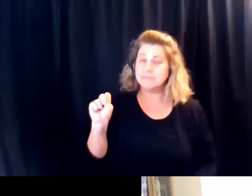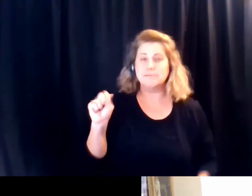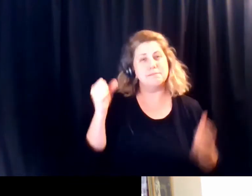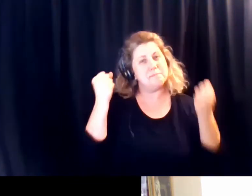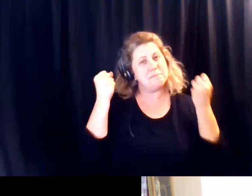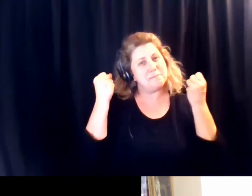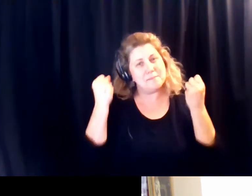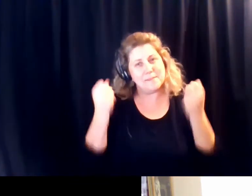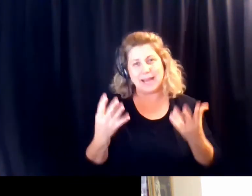Judith Heumann: Yes.